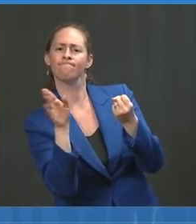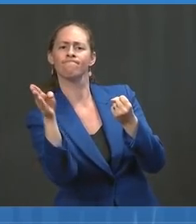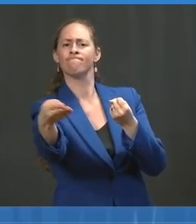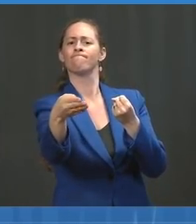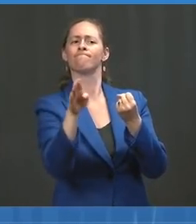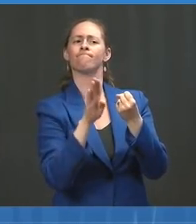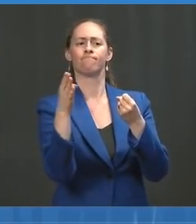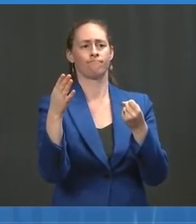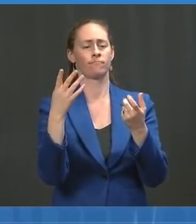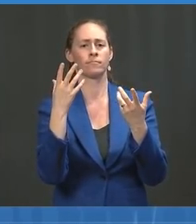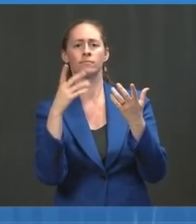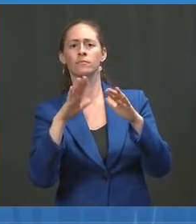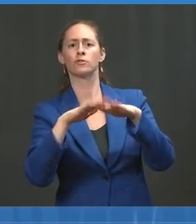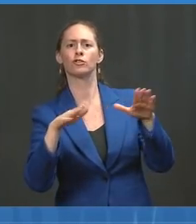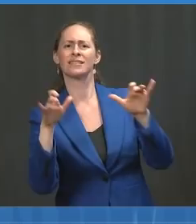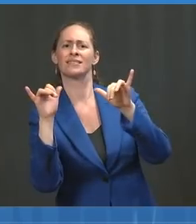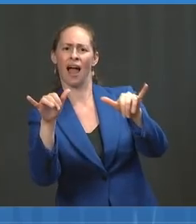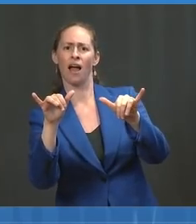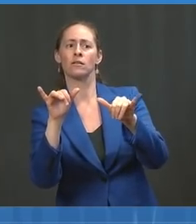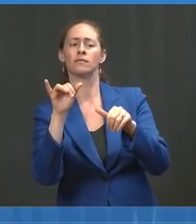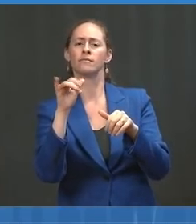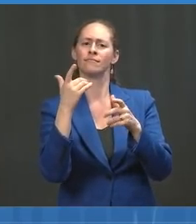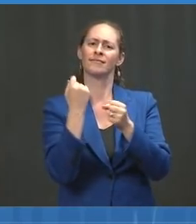And one of the options that the Secretary has laid out